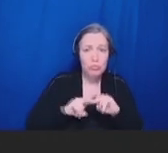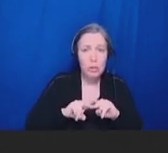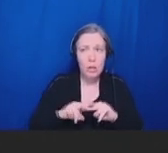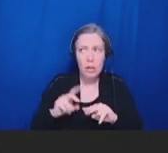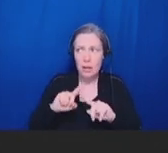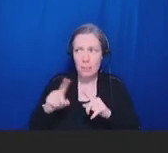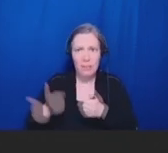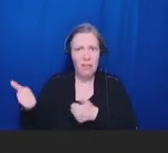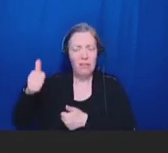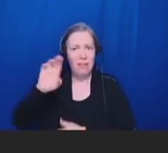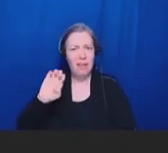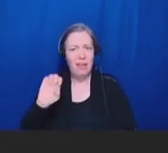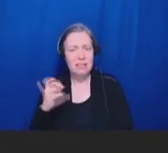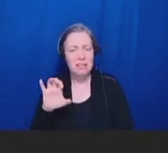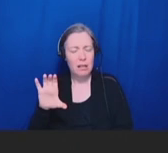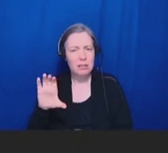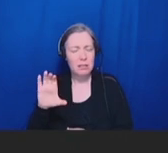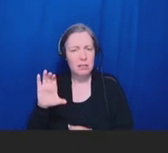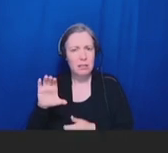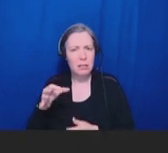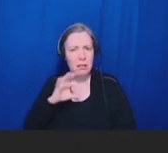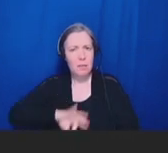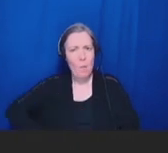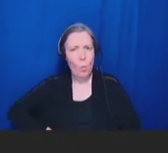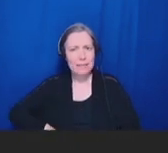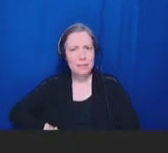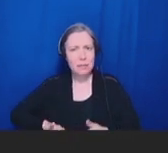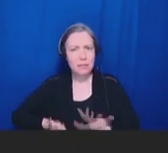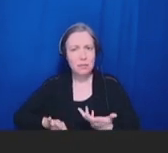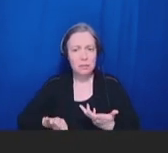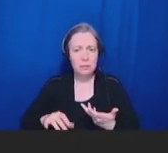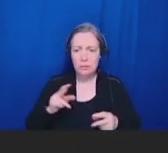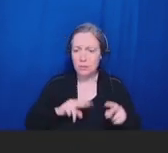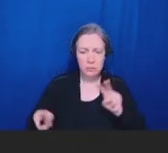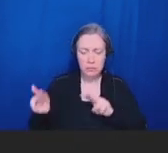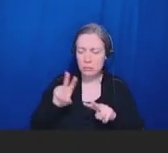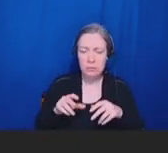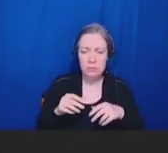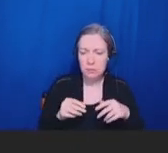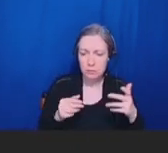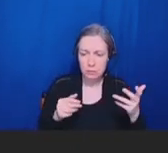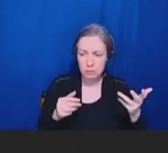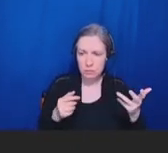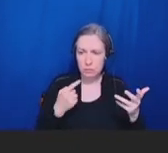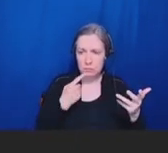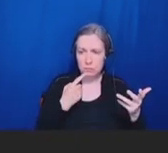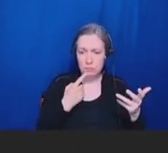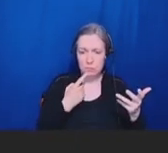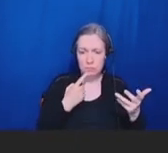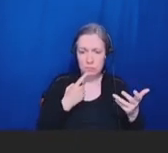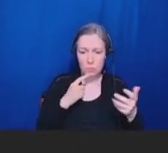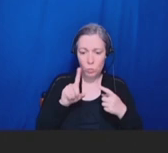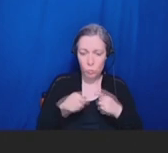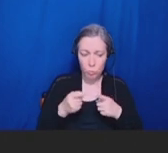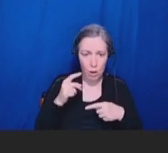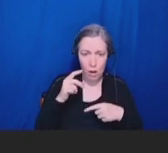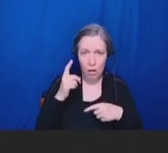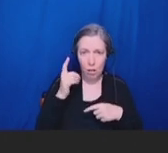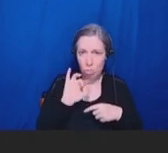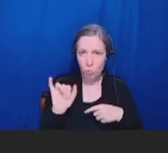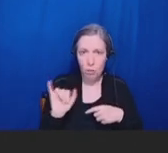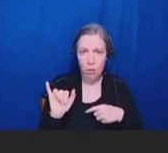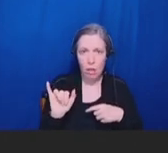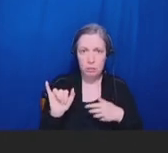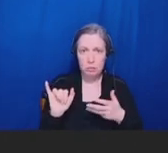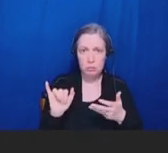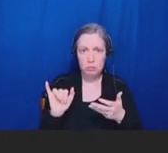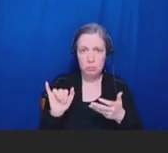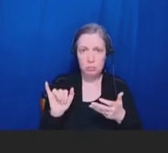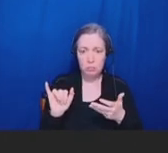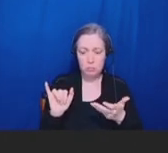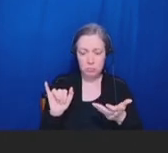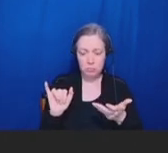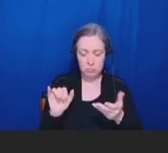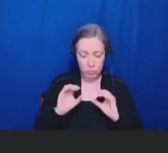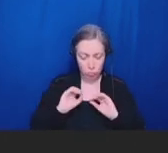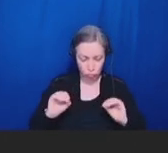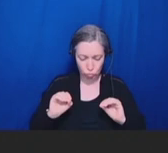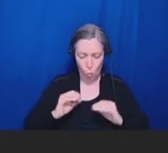They said as soon as it looked like we weren't going to have enough PPE, we relax the safety